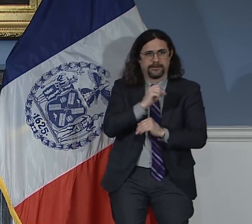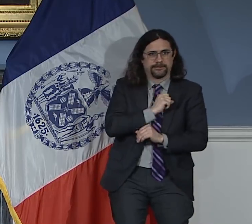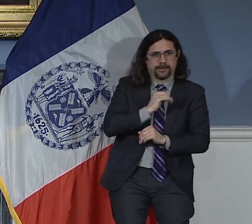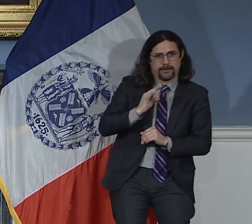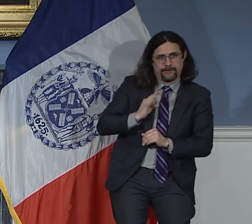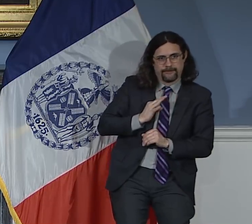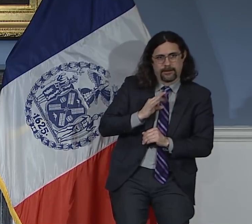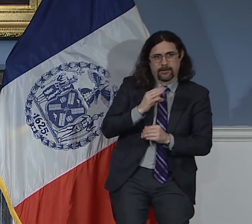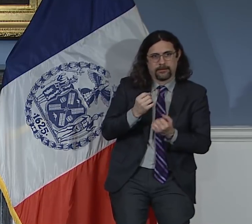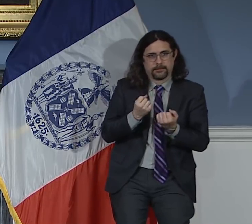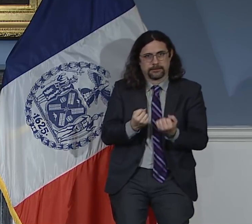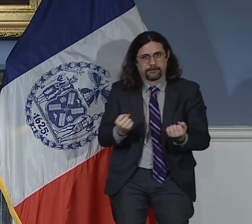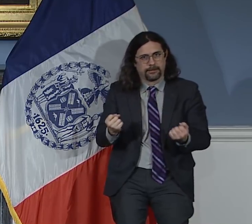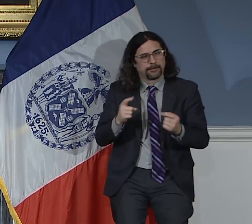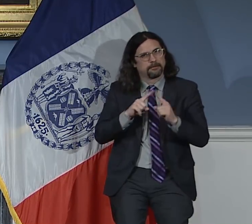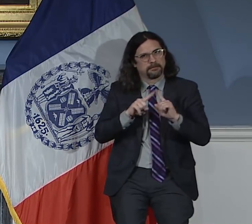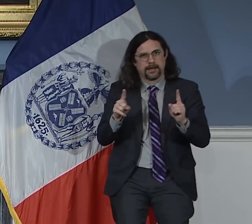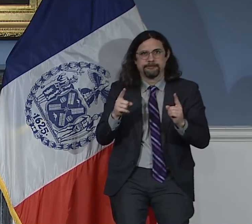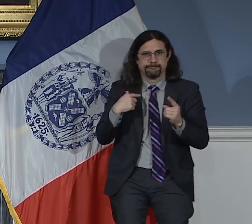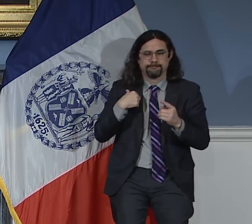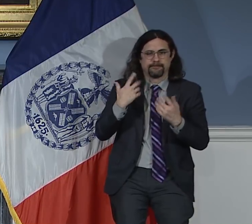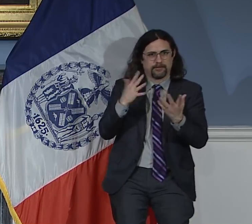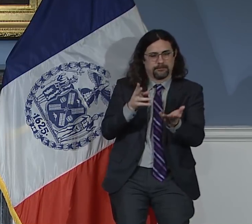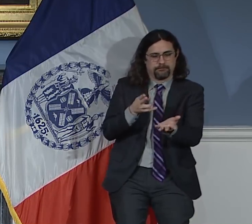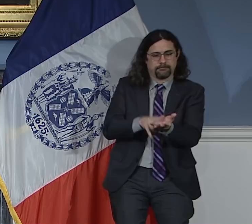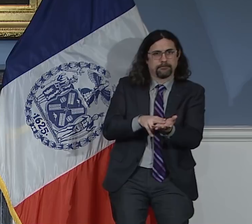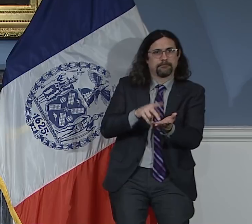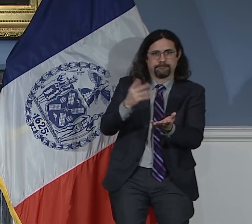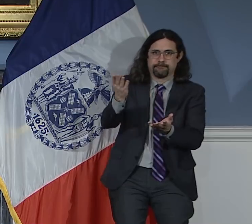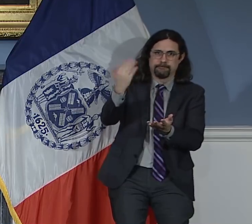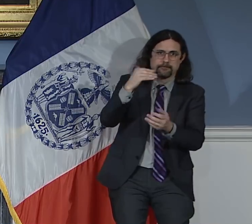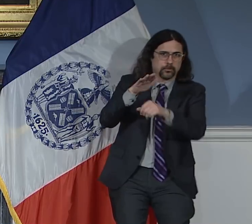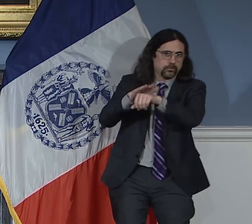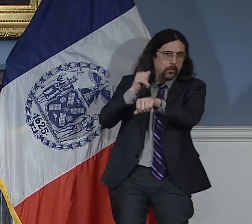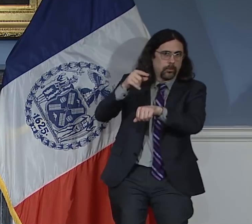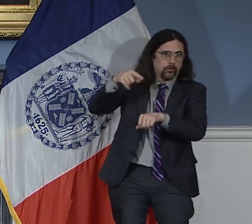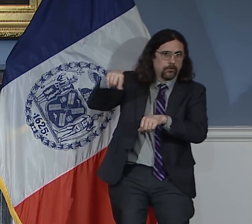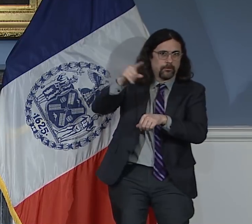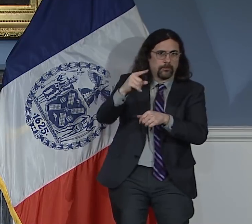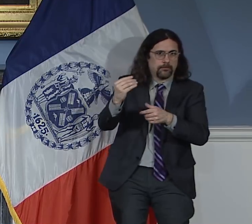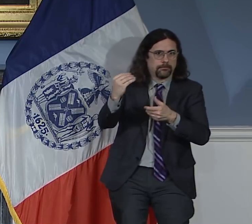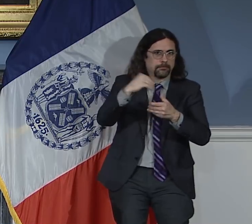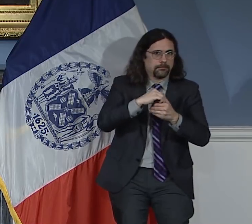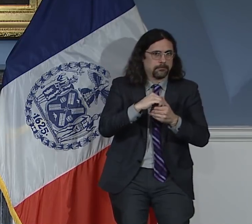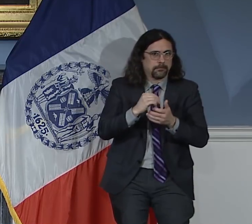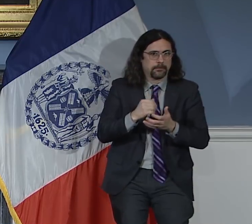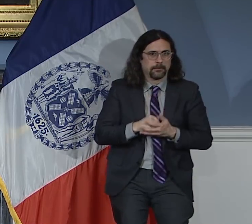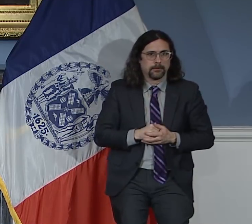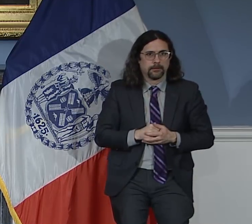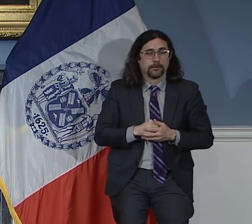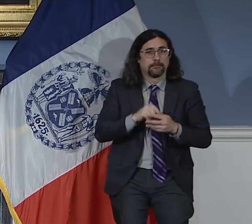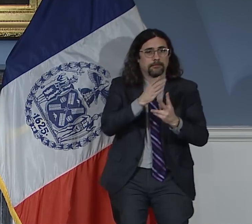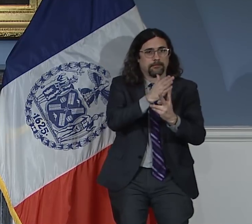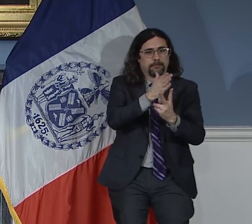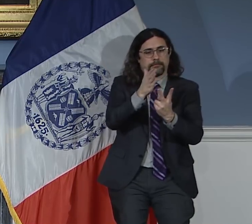FROM THESE TWO CSEOSND TSOHEY